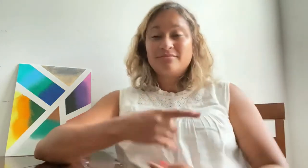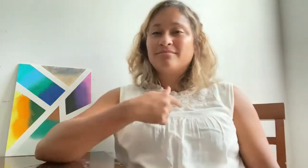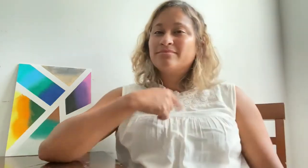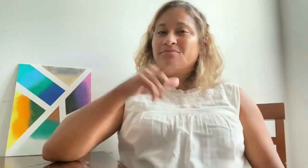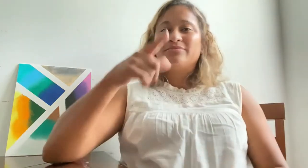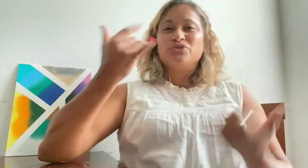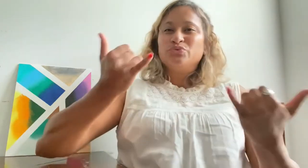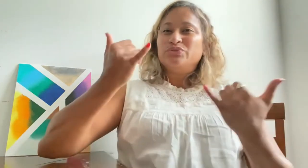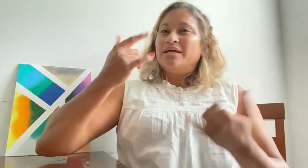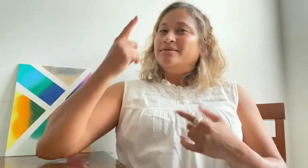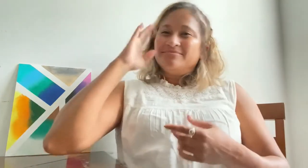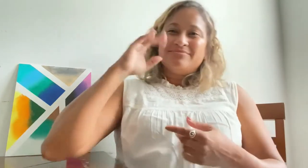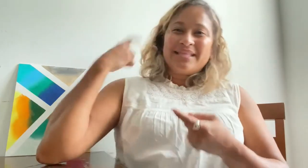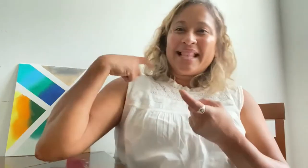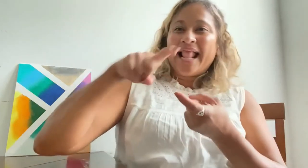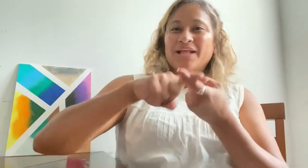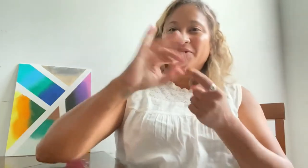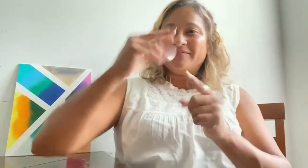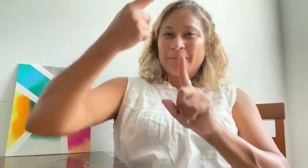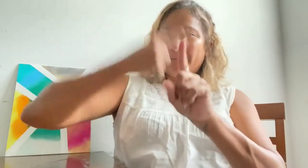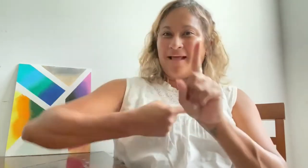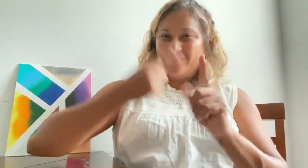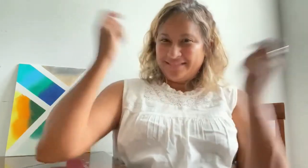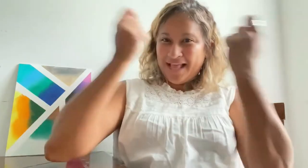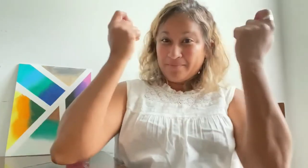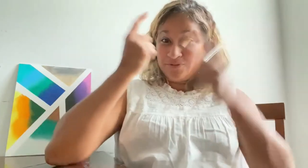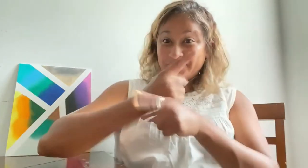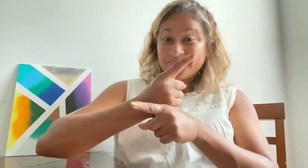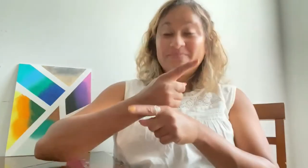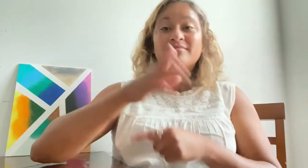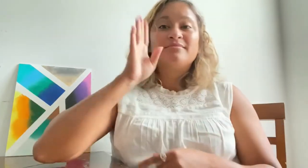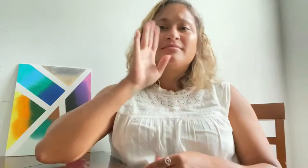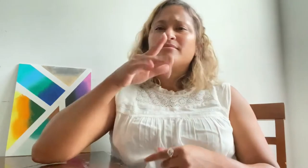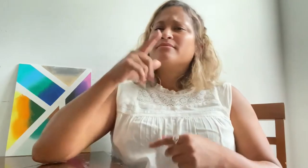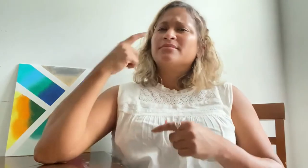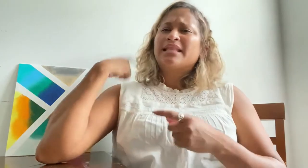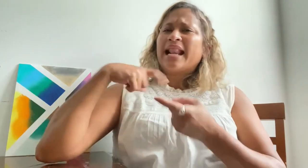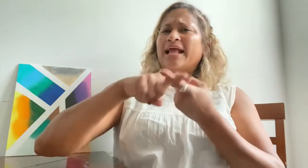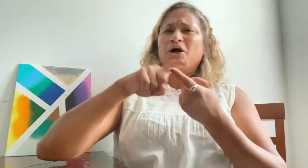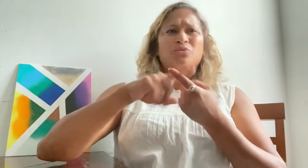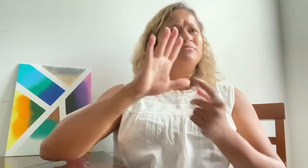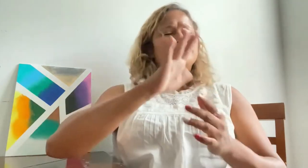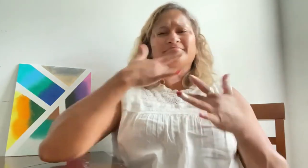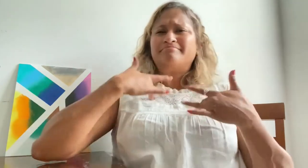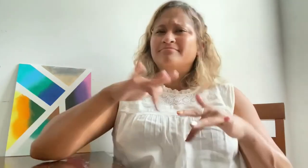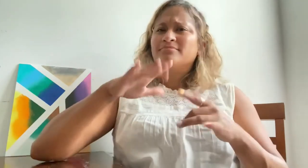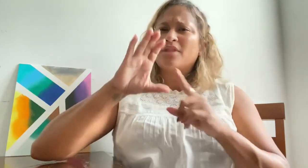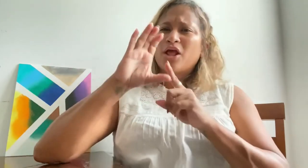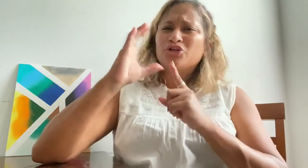It reminds me of how special this time is to celebrate Hispanic Heritage Month in my country, right? It is important to recognize and appreciate the Hispanic culture traits and characteristics.